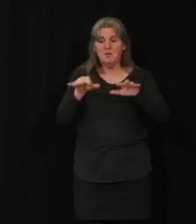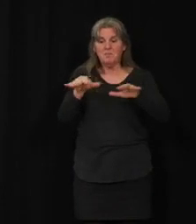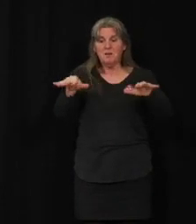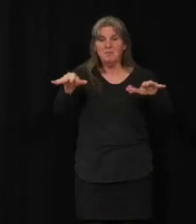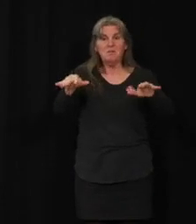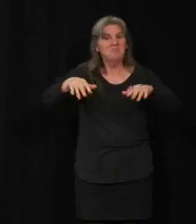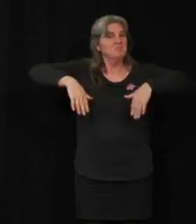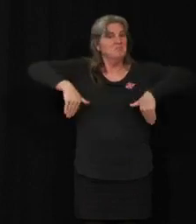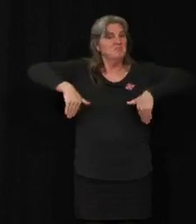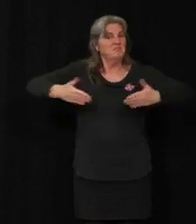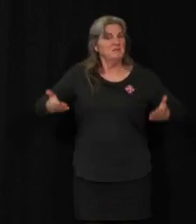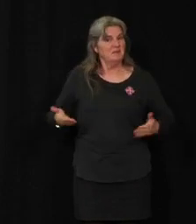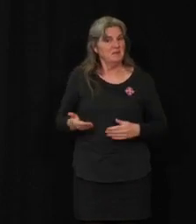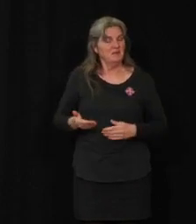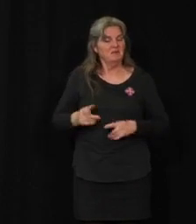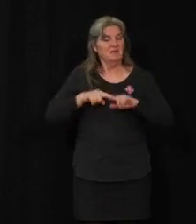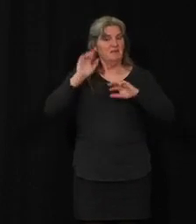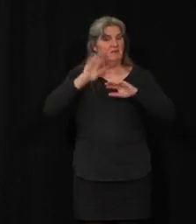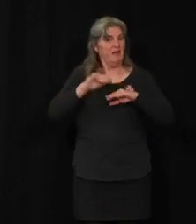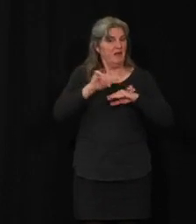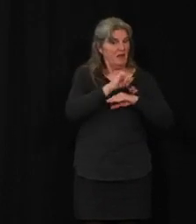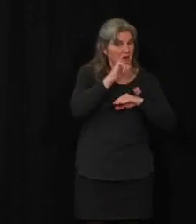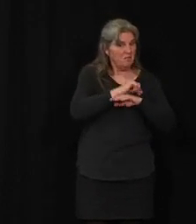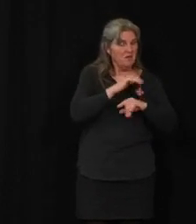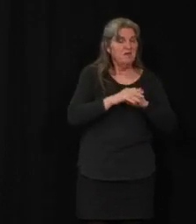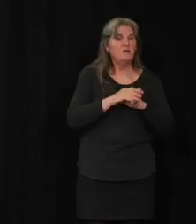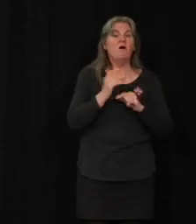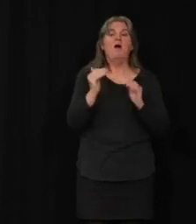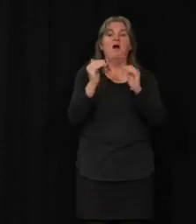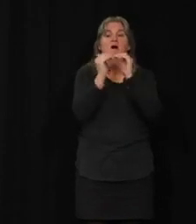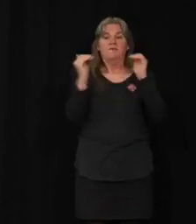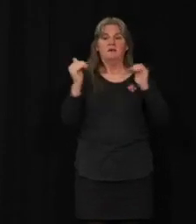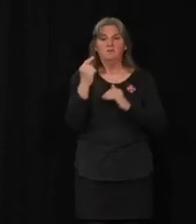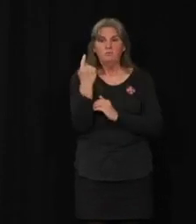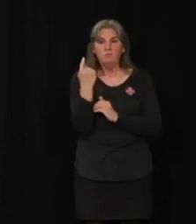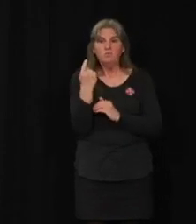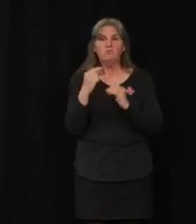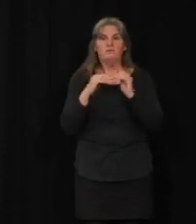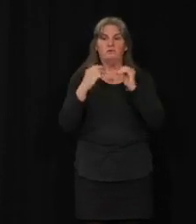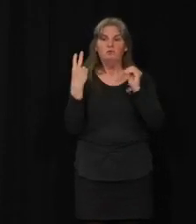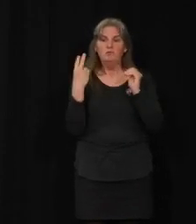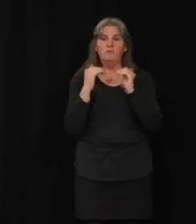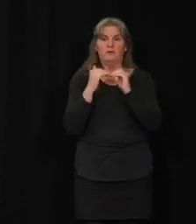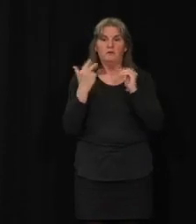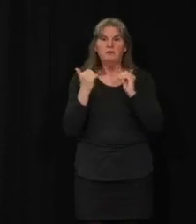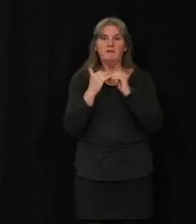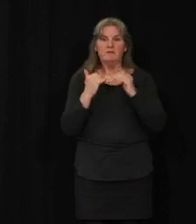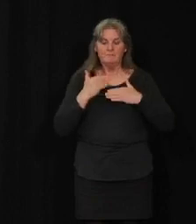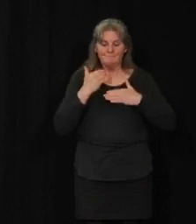Alberta will really affect what we do.